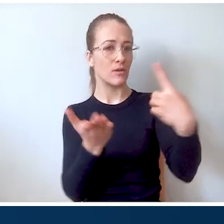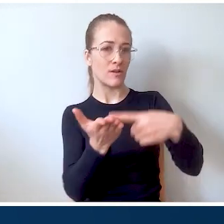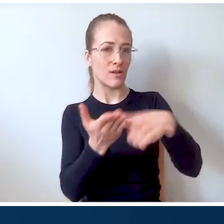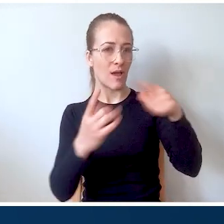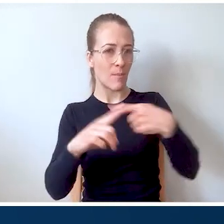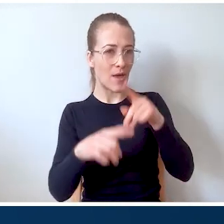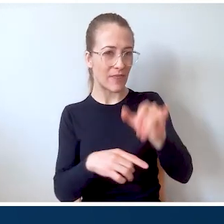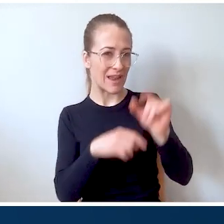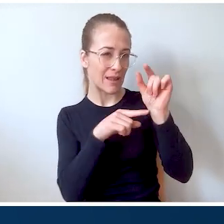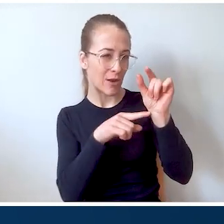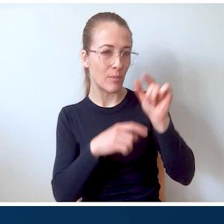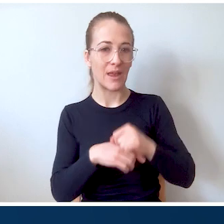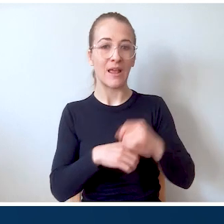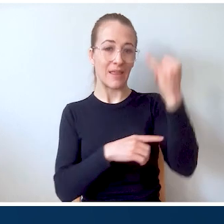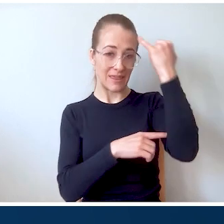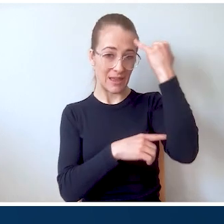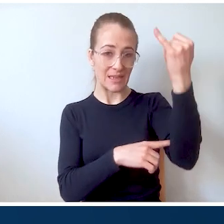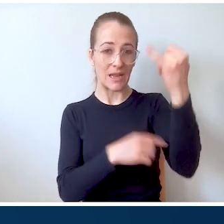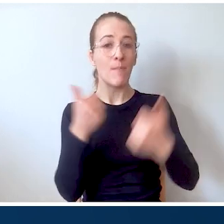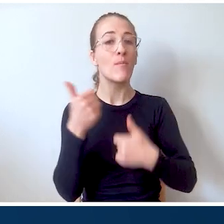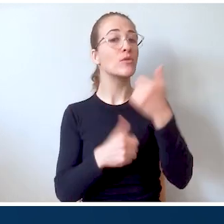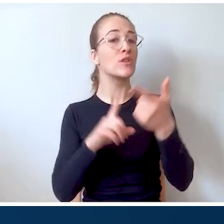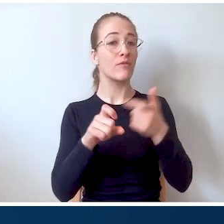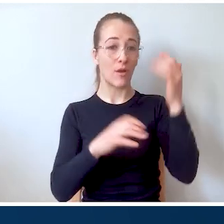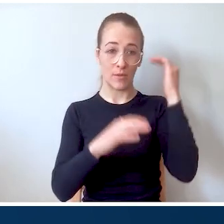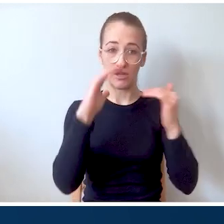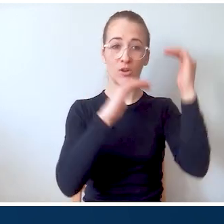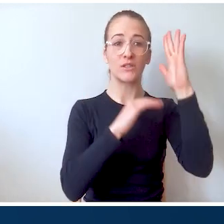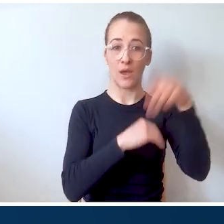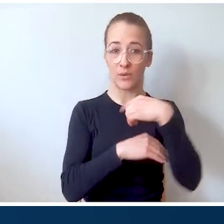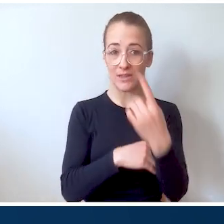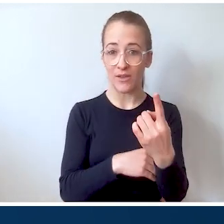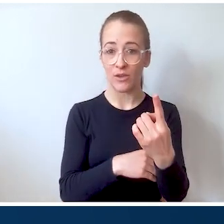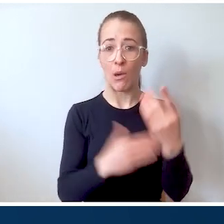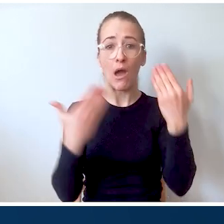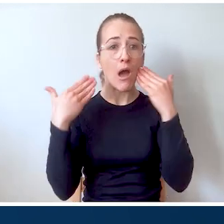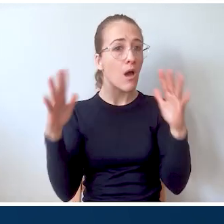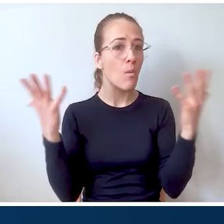The idea, and it mostly comes from adults, I will tell you, is, "I don't know what to say.